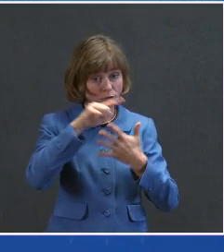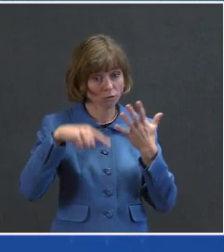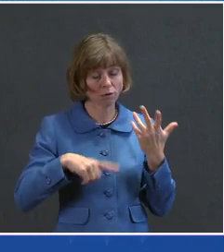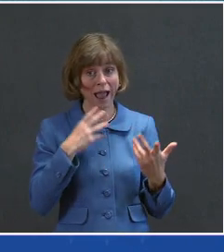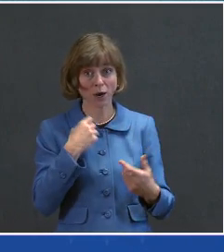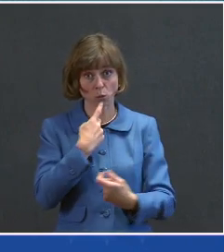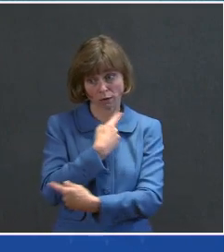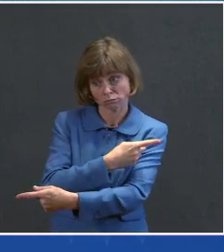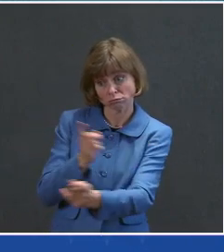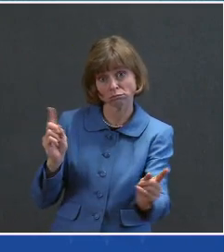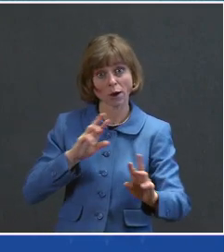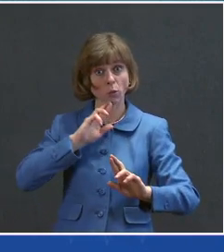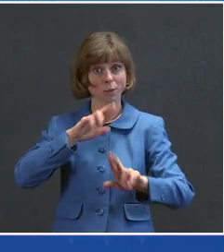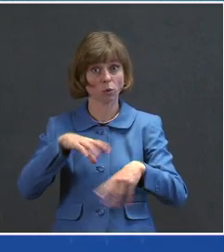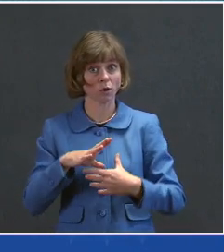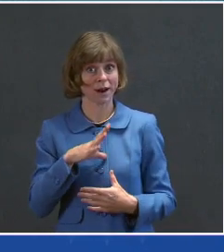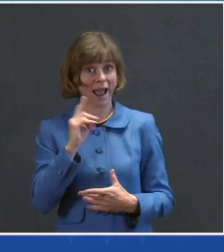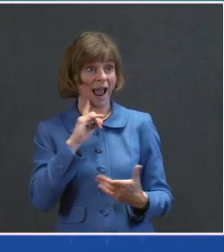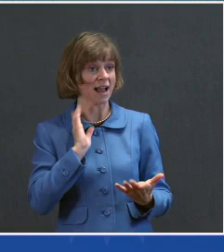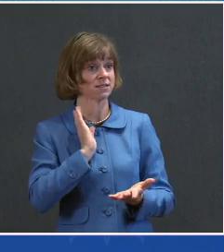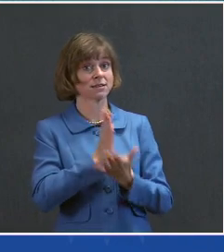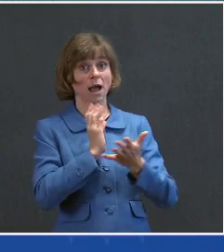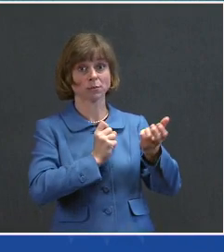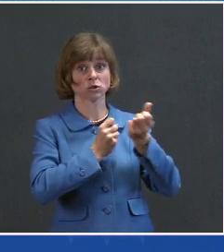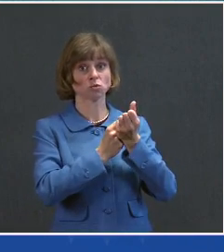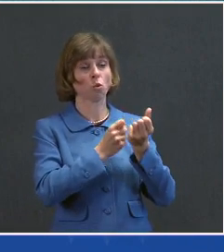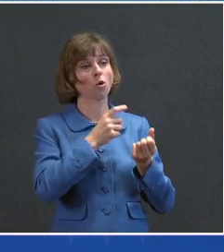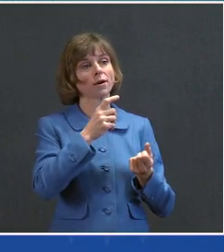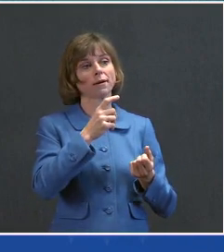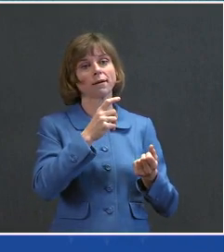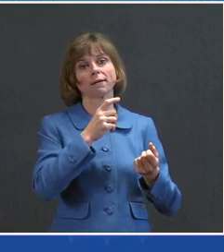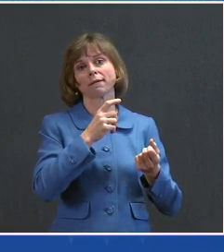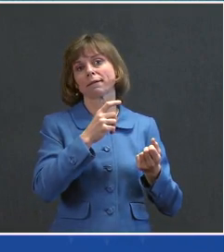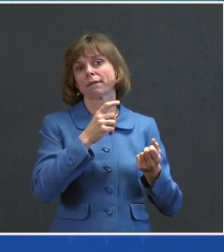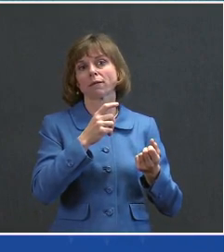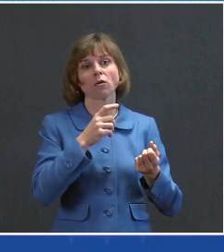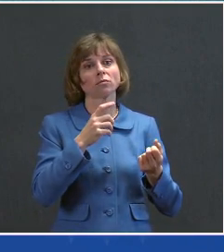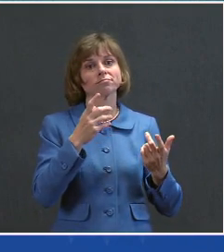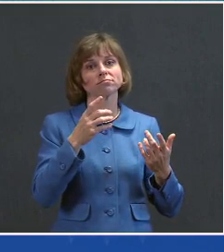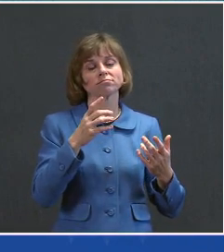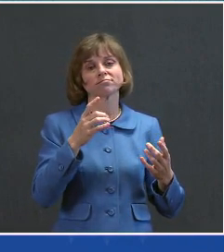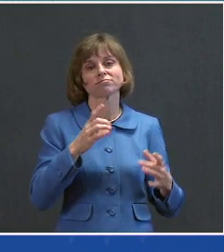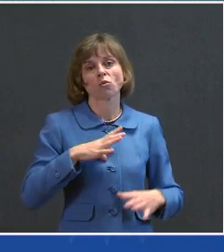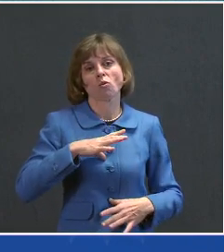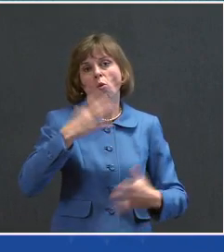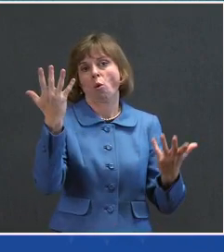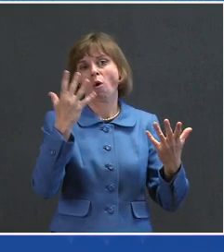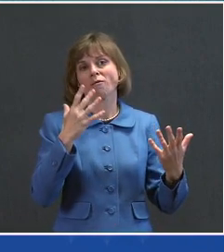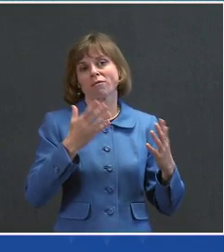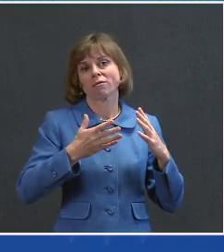including ceasing our support for offensive operations in Yemen, including ensuring engagement was counterpart-to-counterpart,